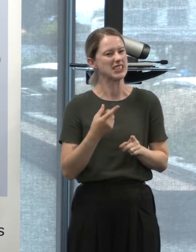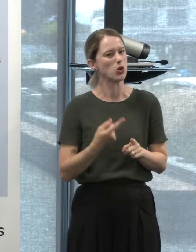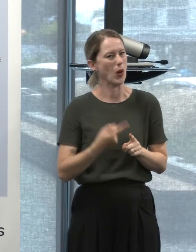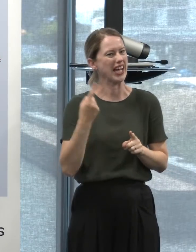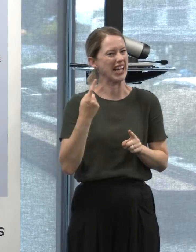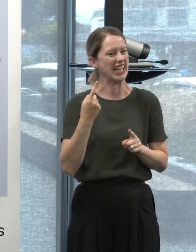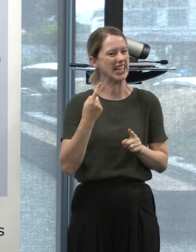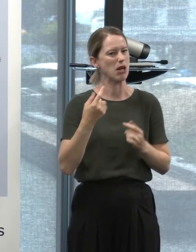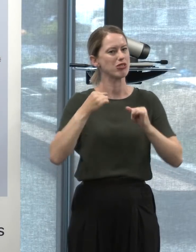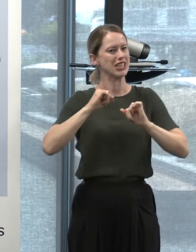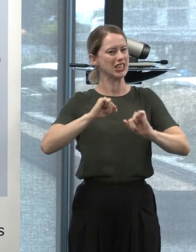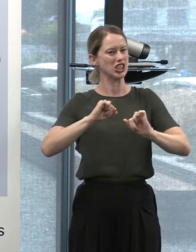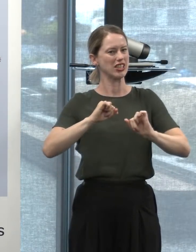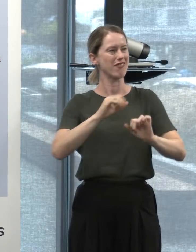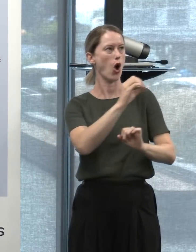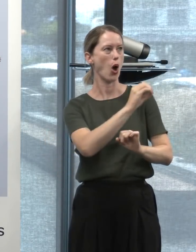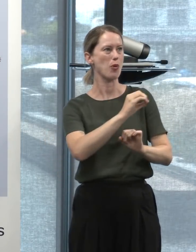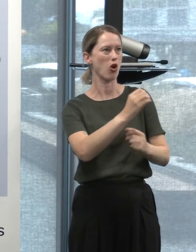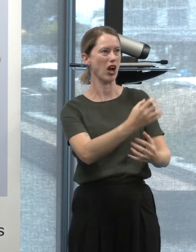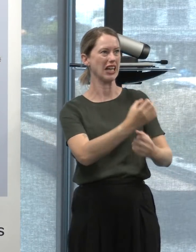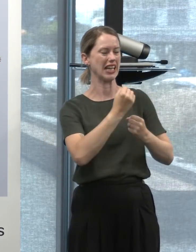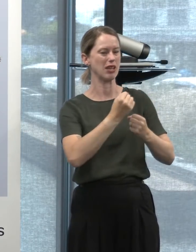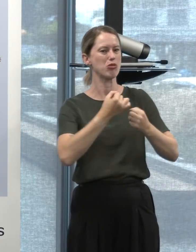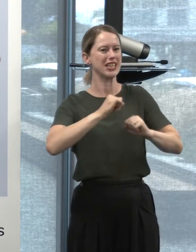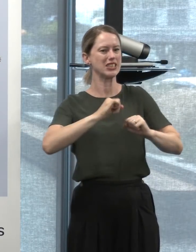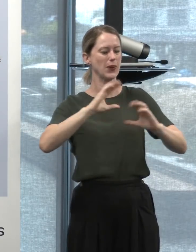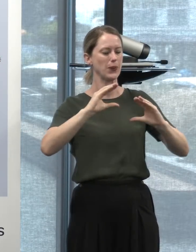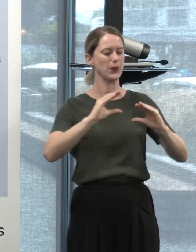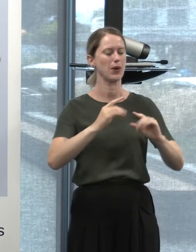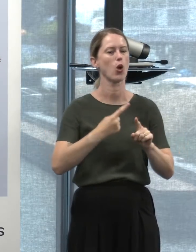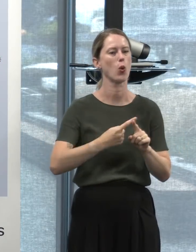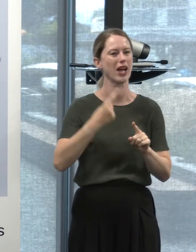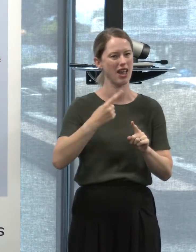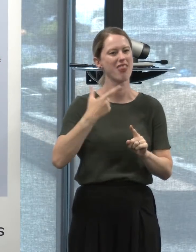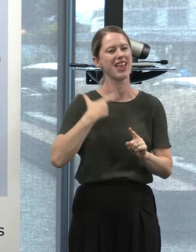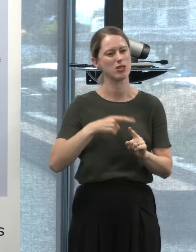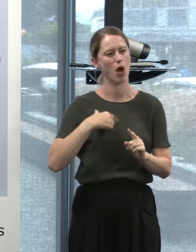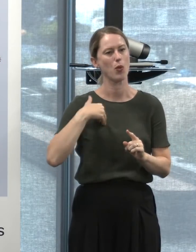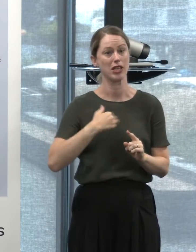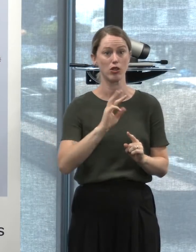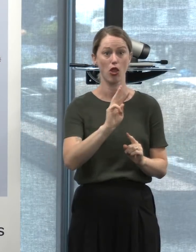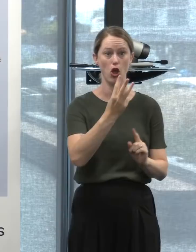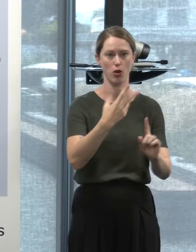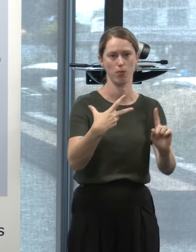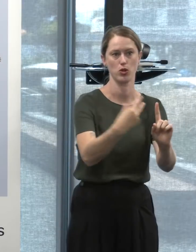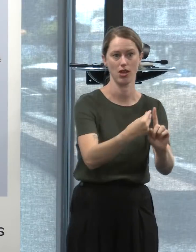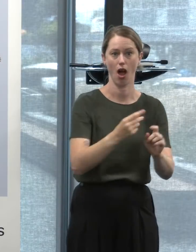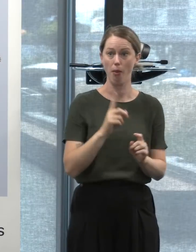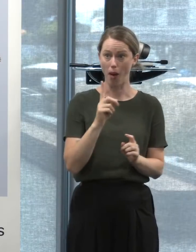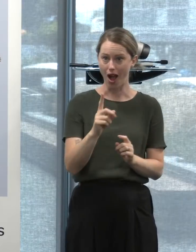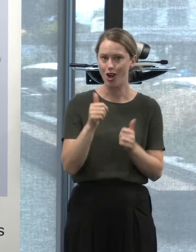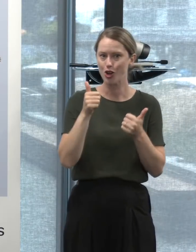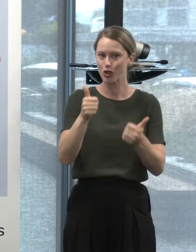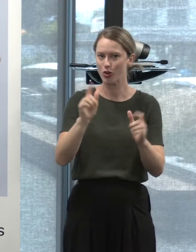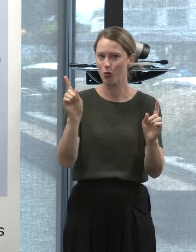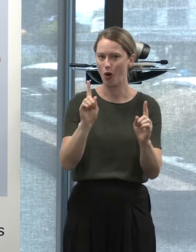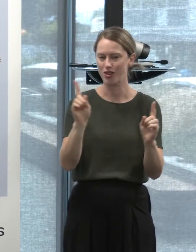wane over time and it appears from emerging science relatively quickly for protection against